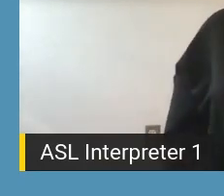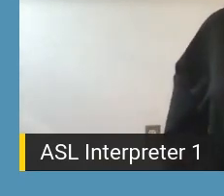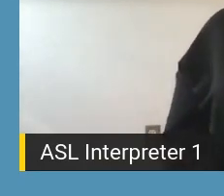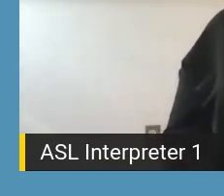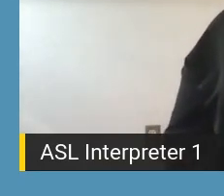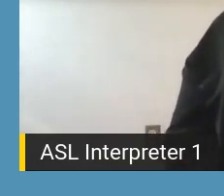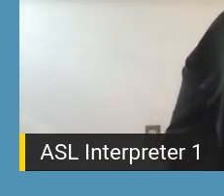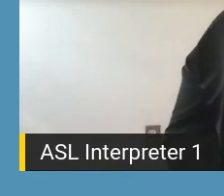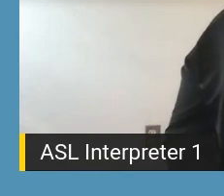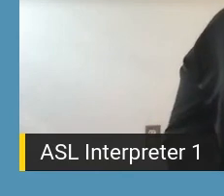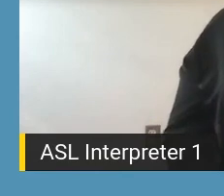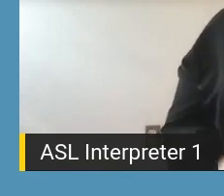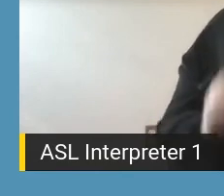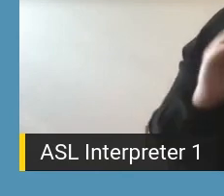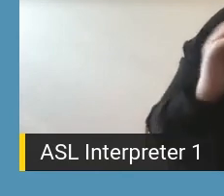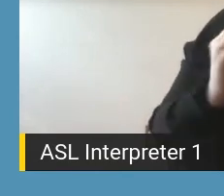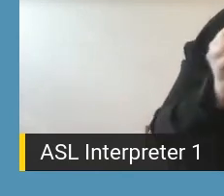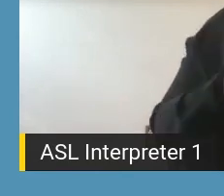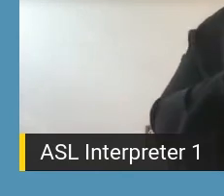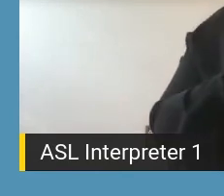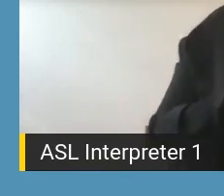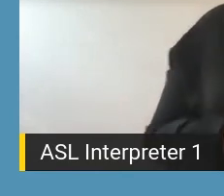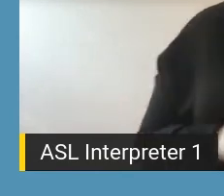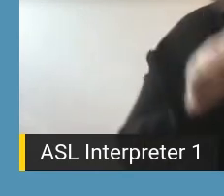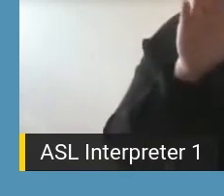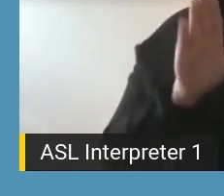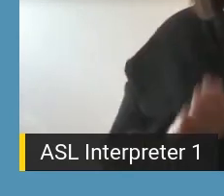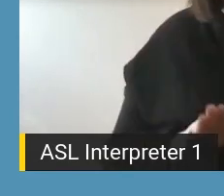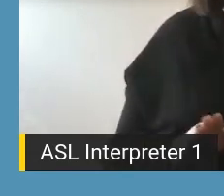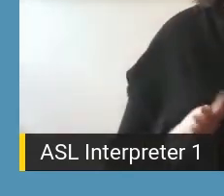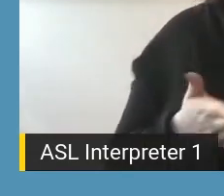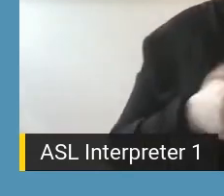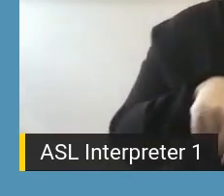It sounds terrific. All right, that is all the time we have today. Thank you everybody